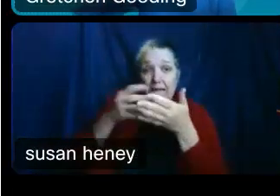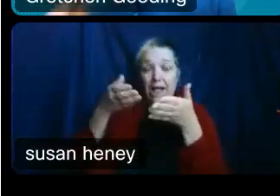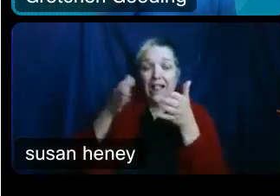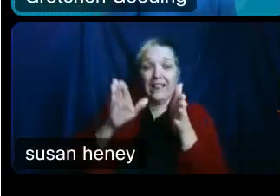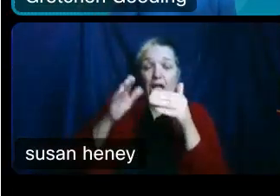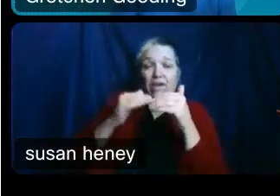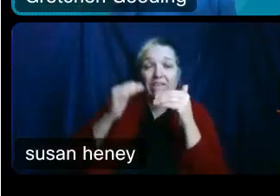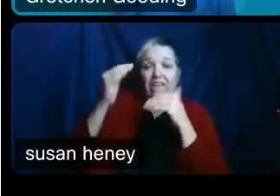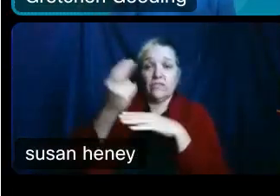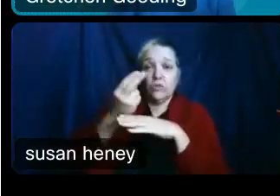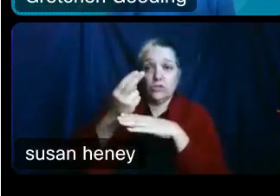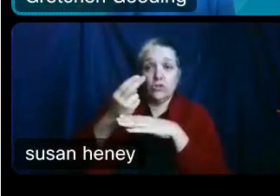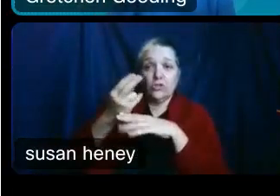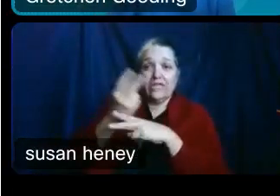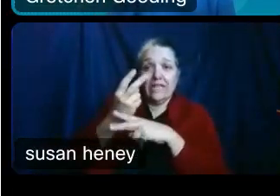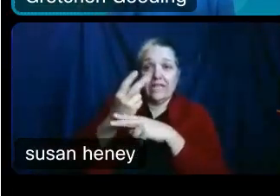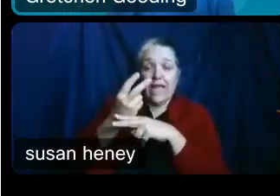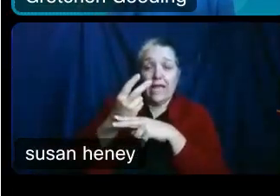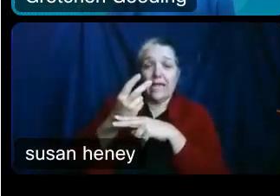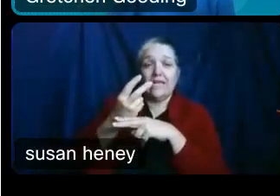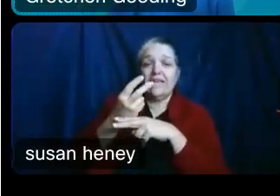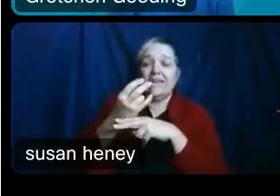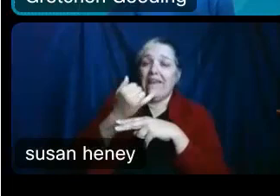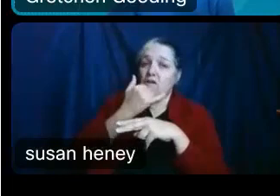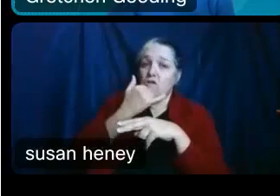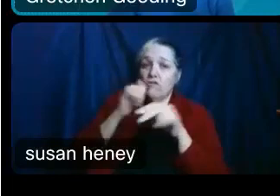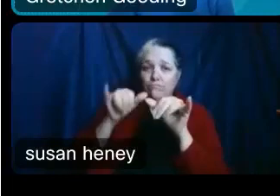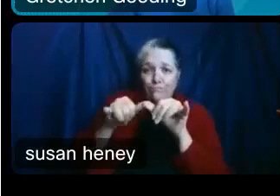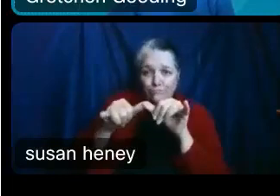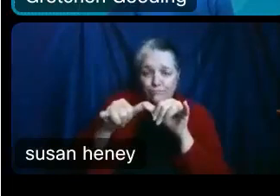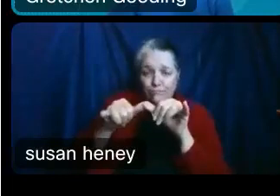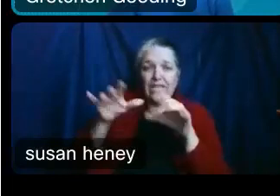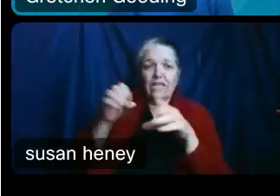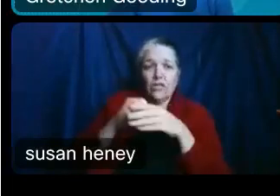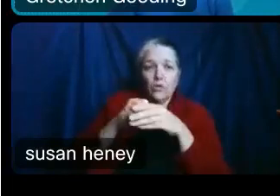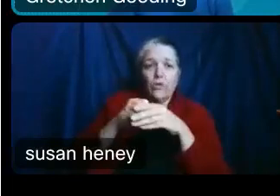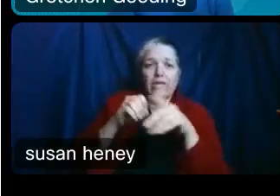margin of error. Which includes the covariance term when combining ACS estimates within a